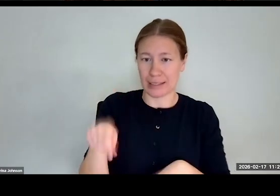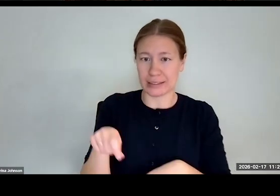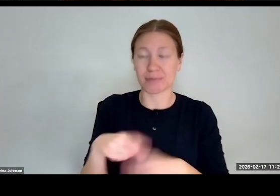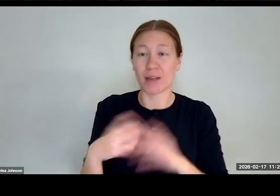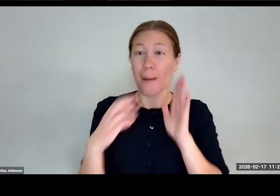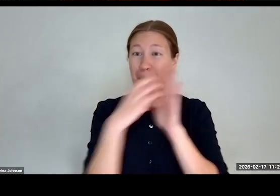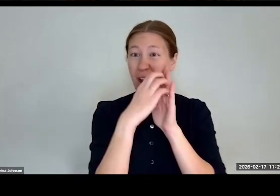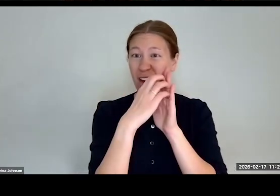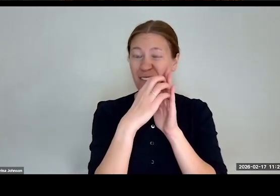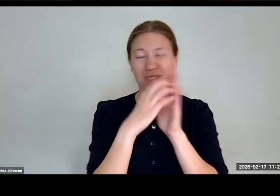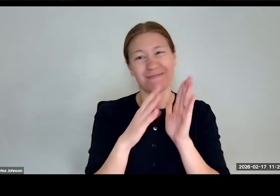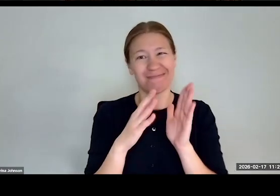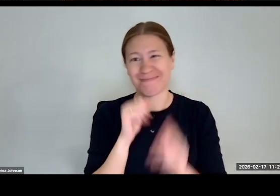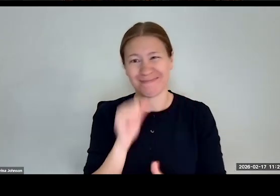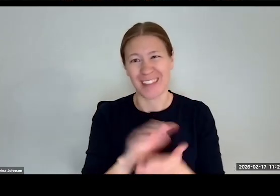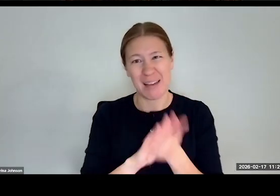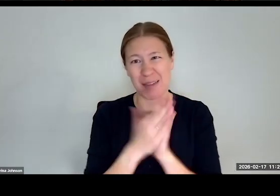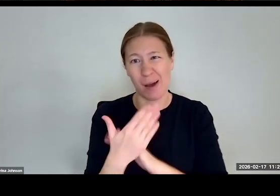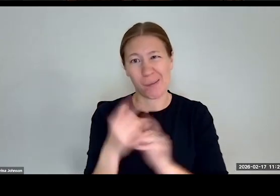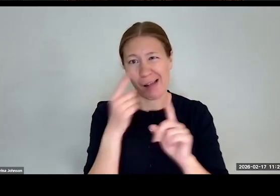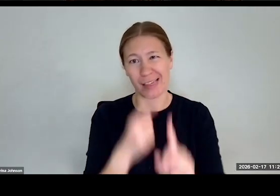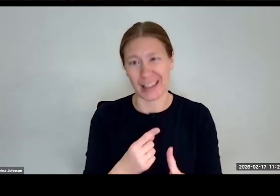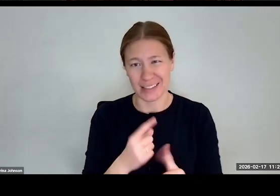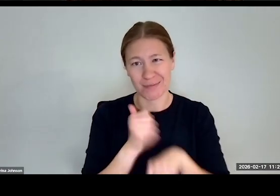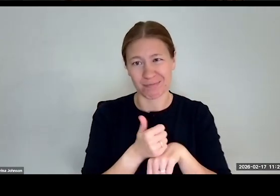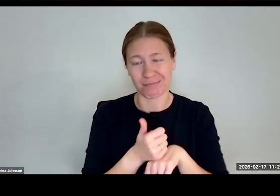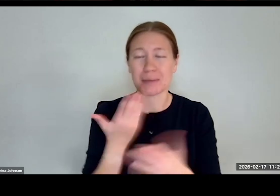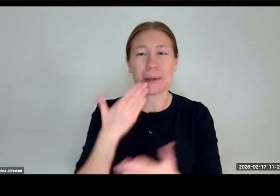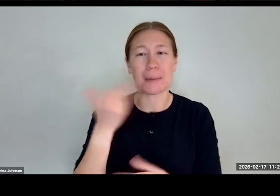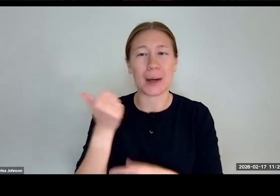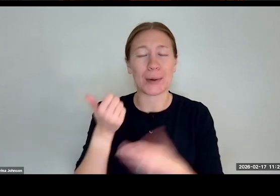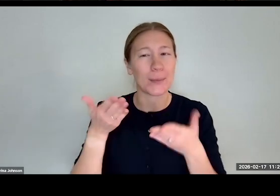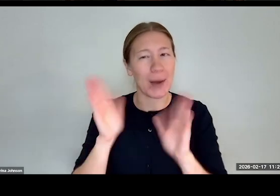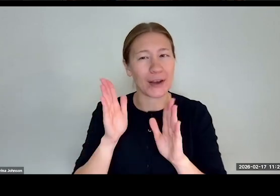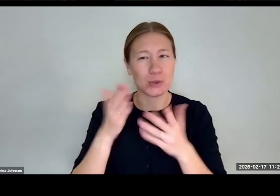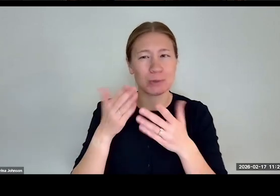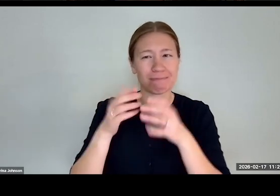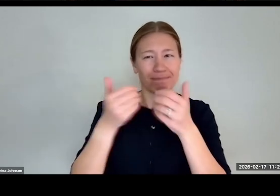you probably shouldn't have that in a list format. There might be better ways to break that up and distinguish that either